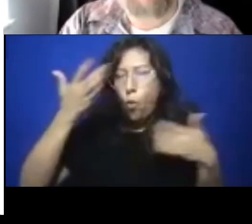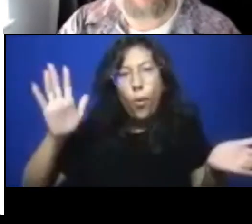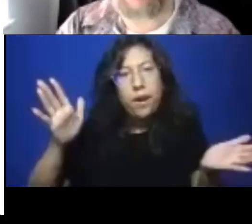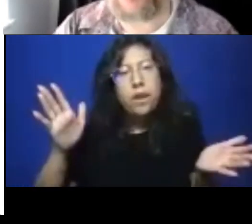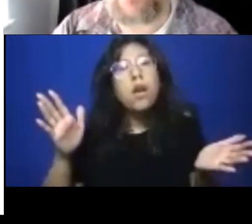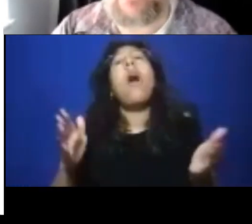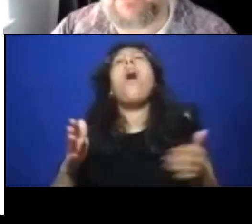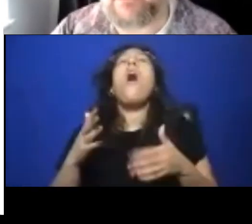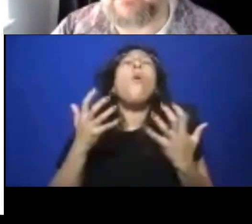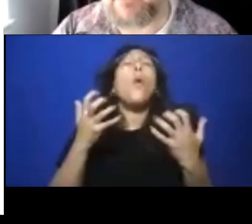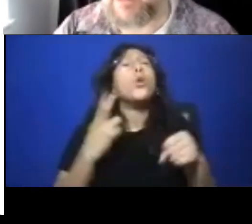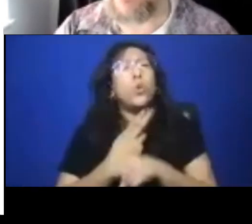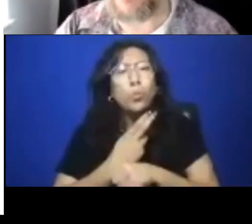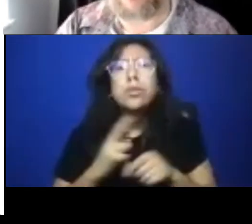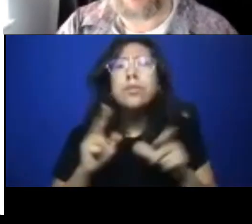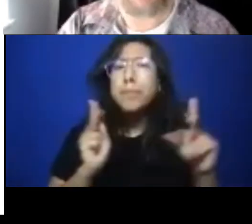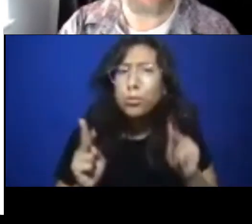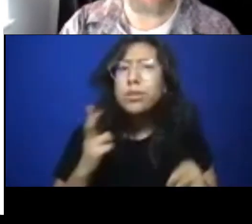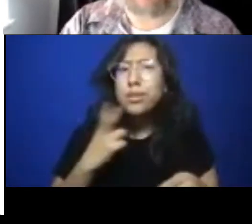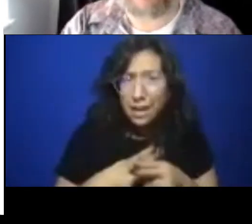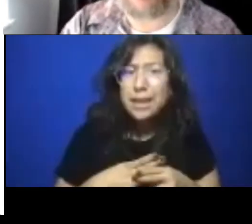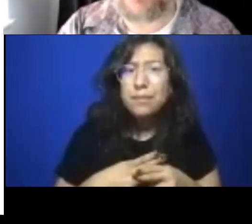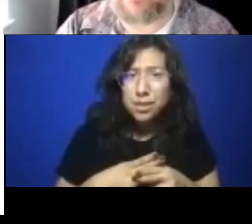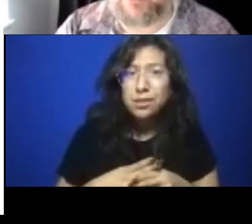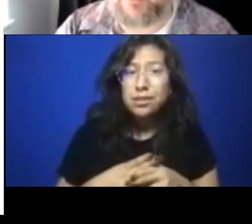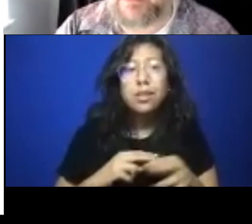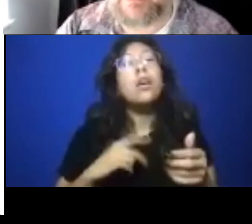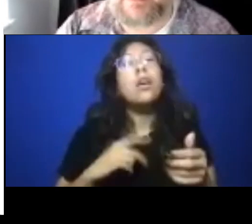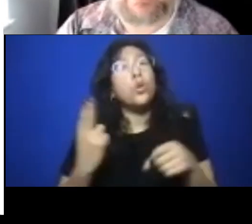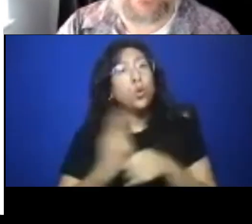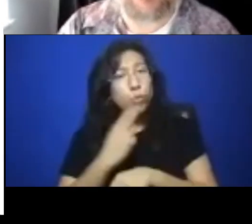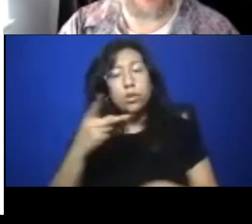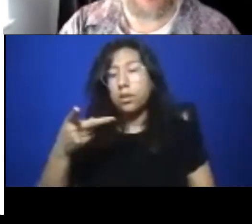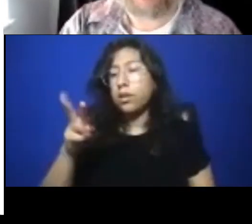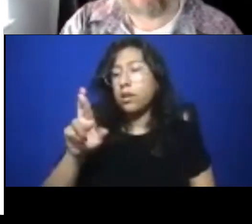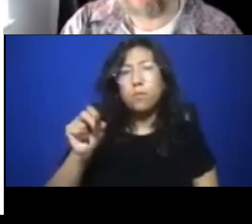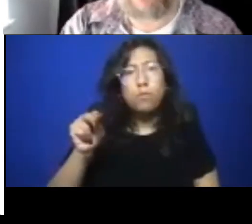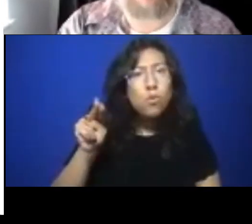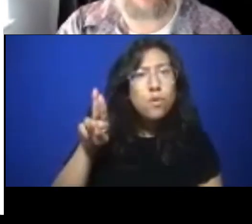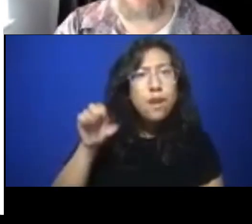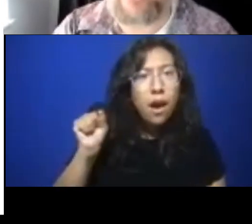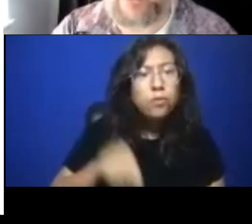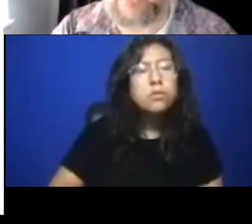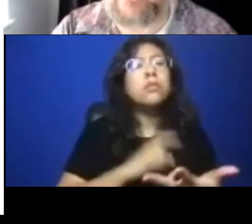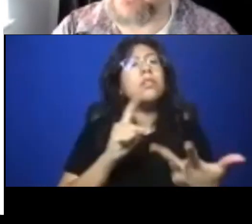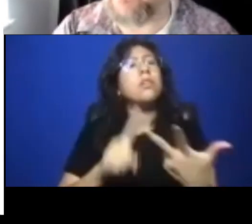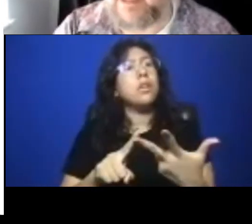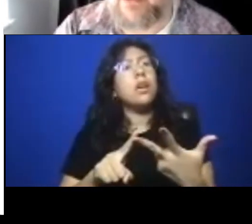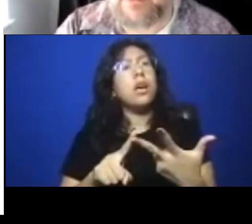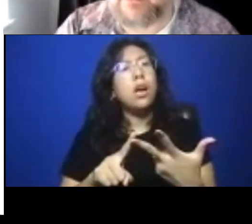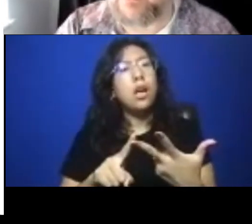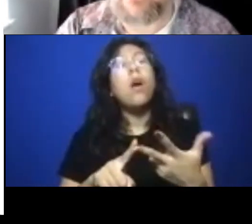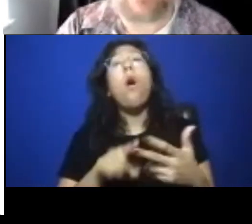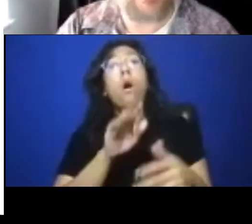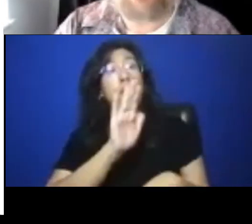we want to use people's names. We want to use the pronouns that they use. We want to reflect the language that they use,